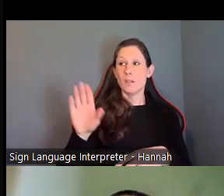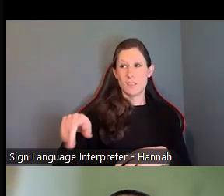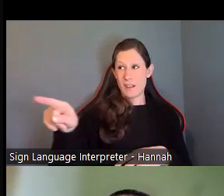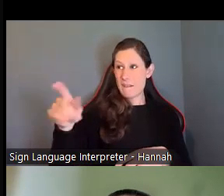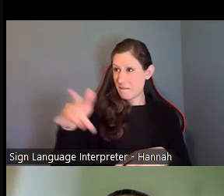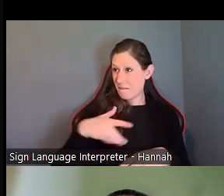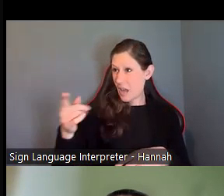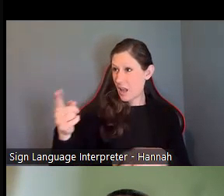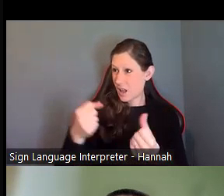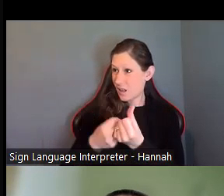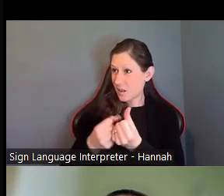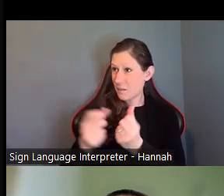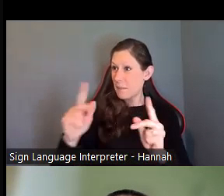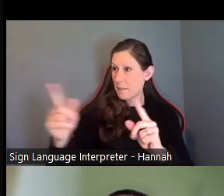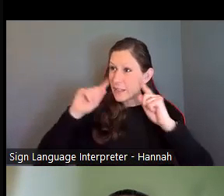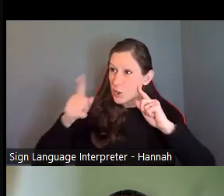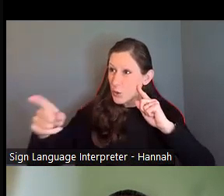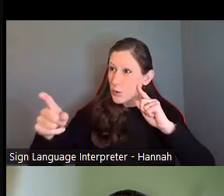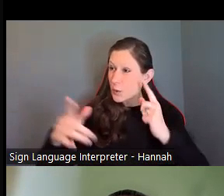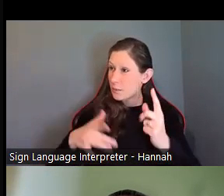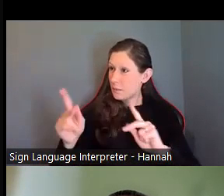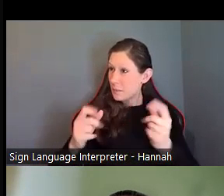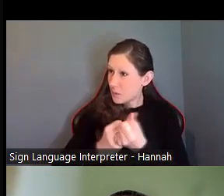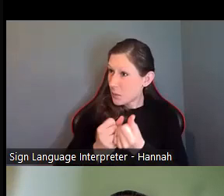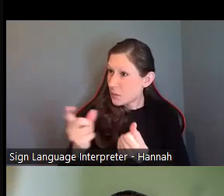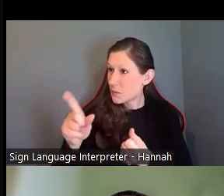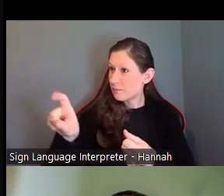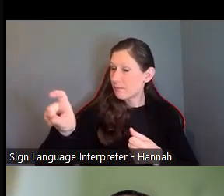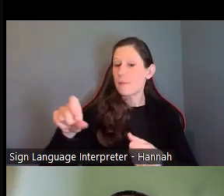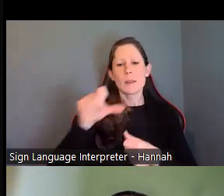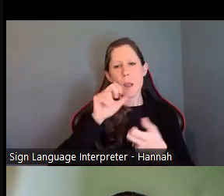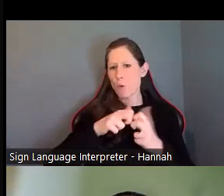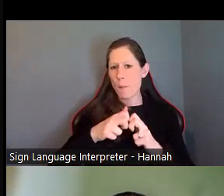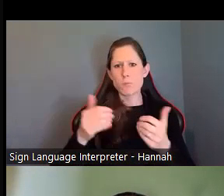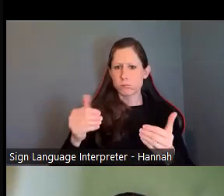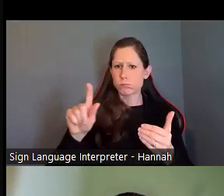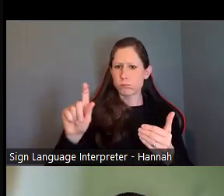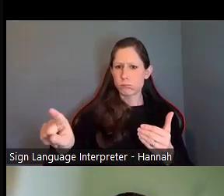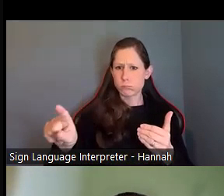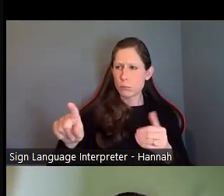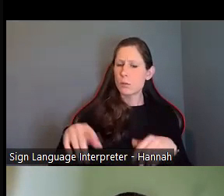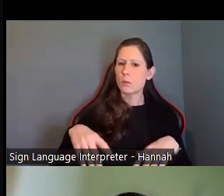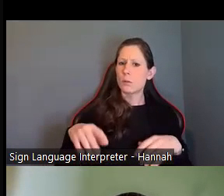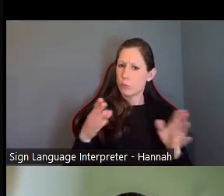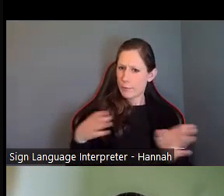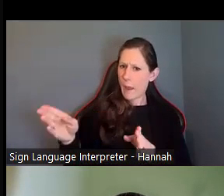It's not a problem to ask the question? You have to be prepared to hear the no.